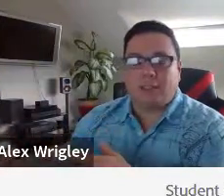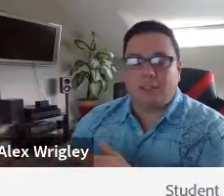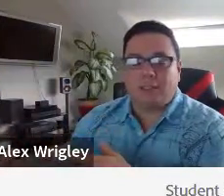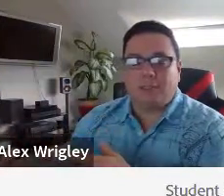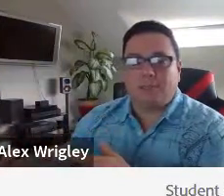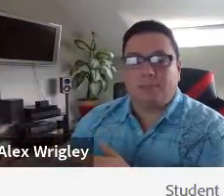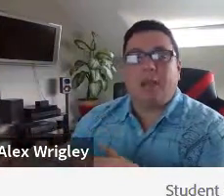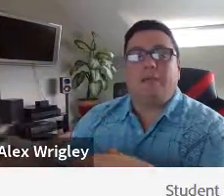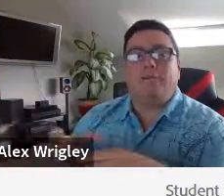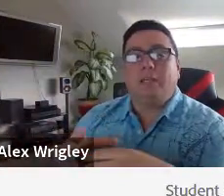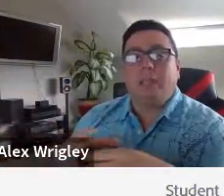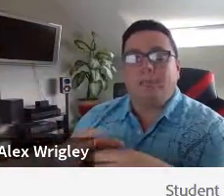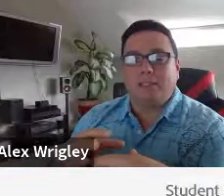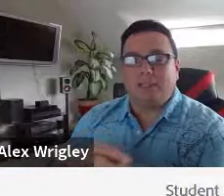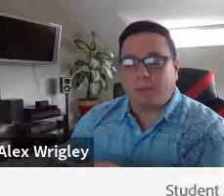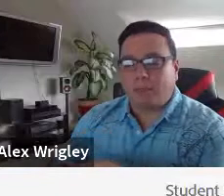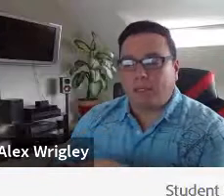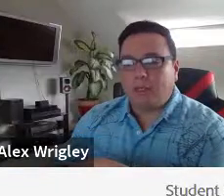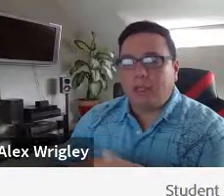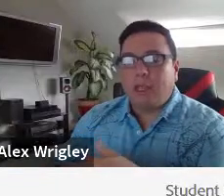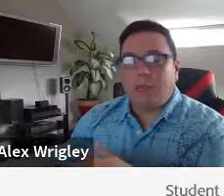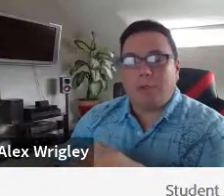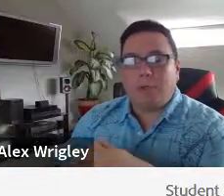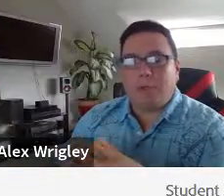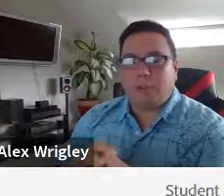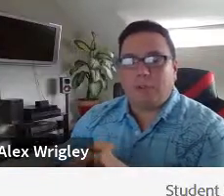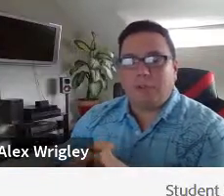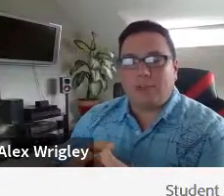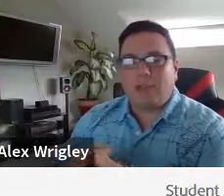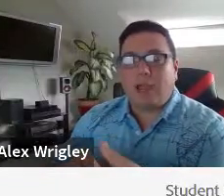license. But if you needed to keep it separate, your personal stuff separate, I